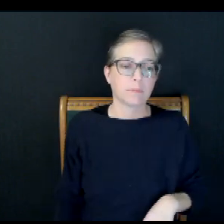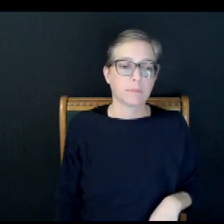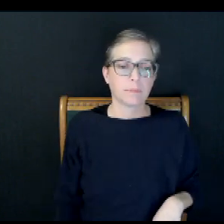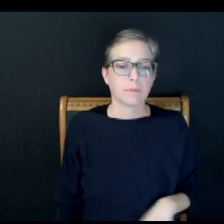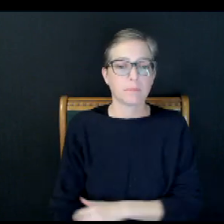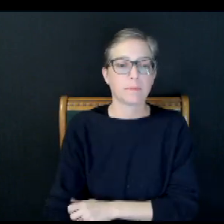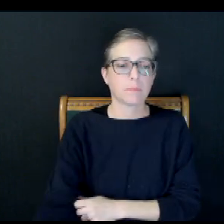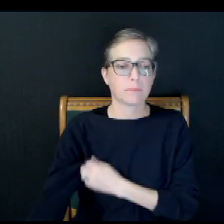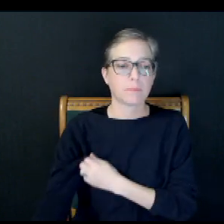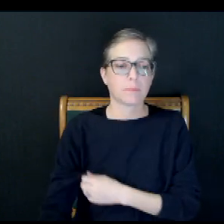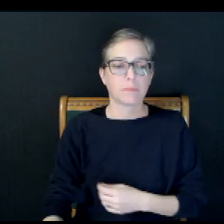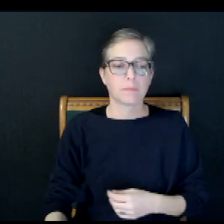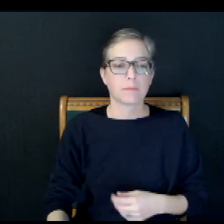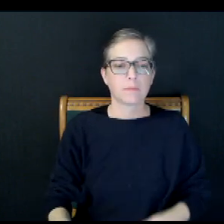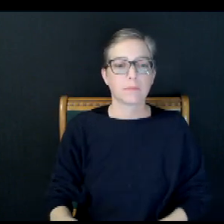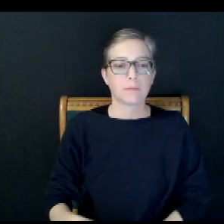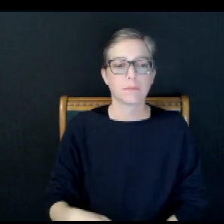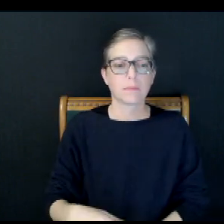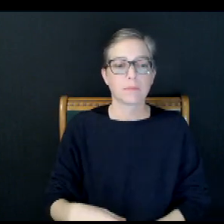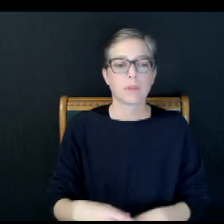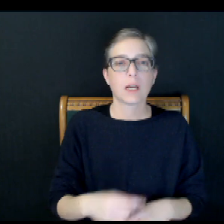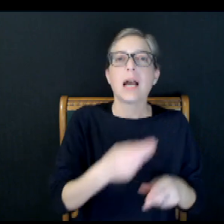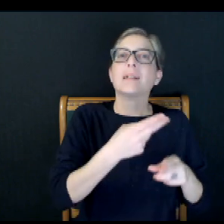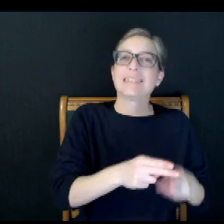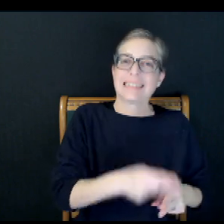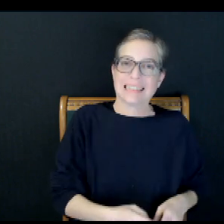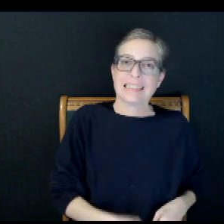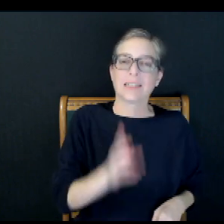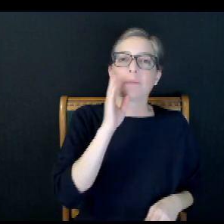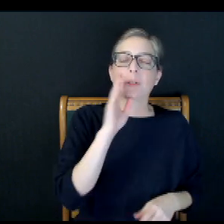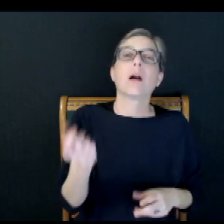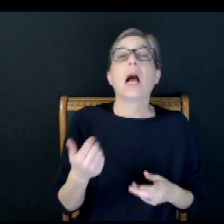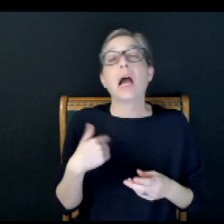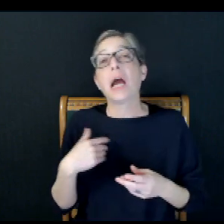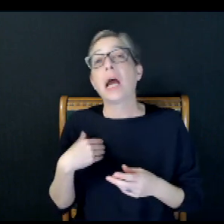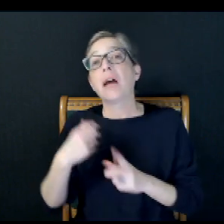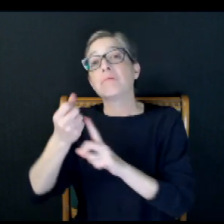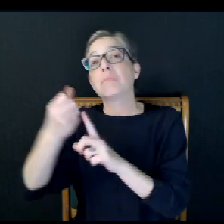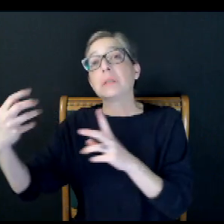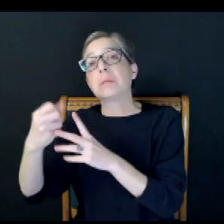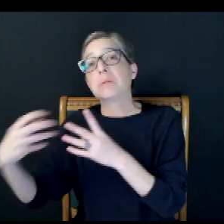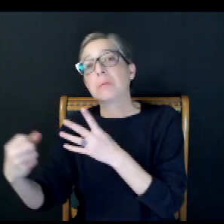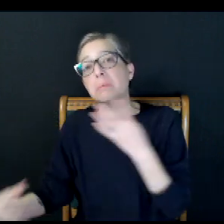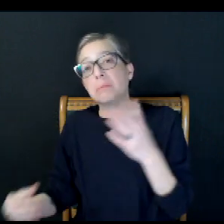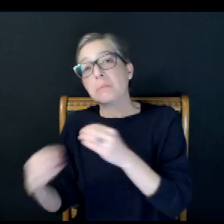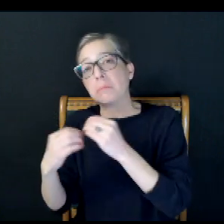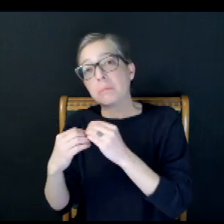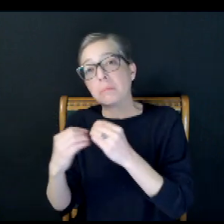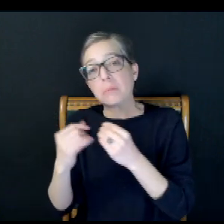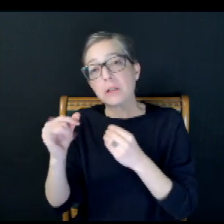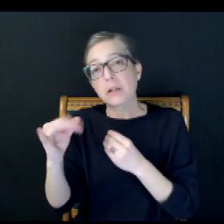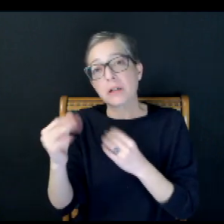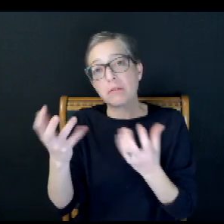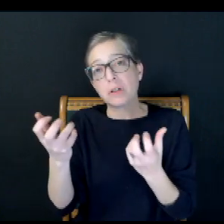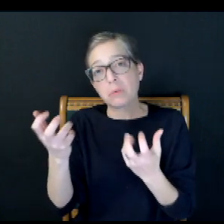but I do have four slides in here that go in a little bit more detail if you want to check it out. And there's a great report that